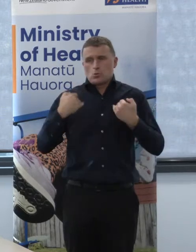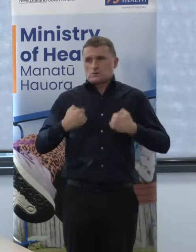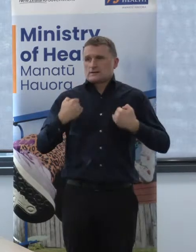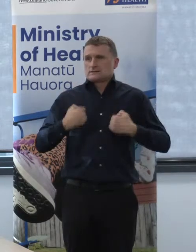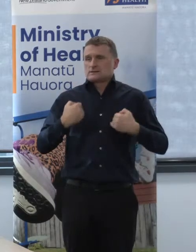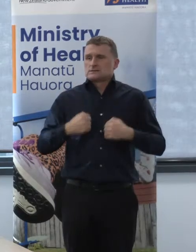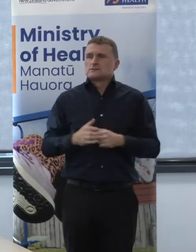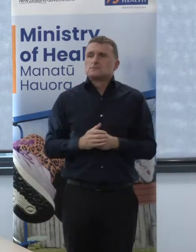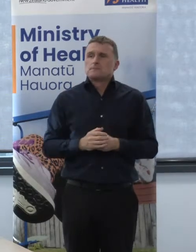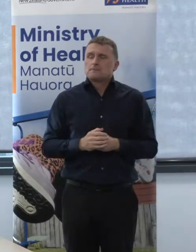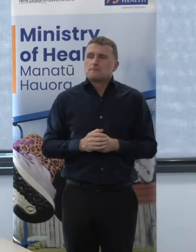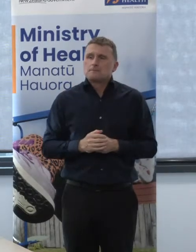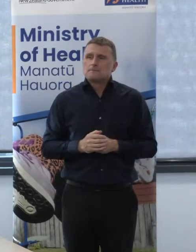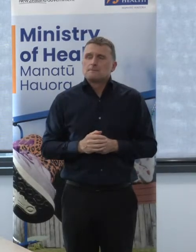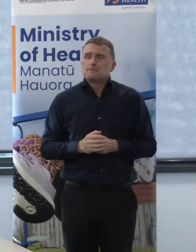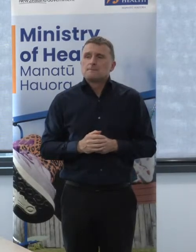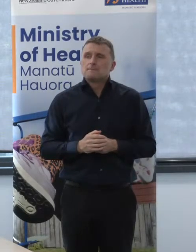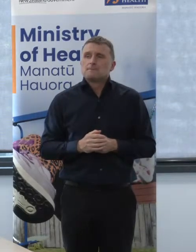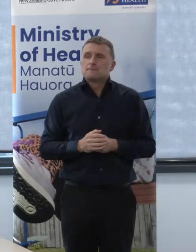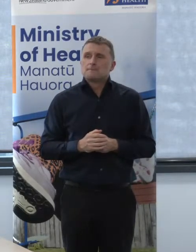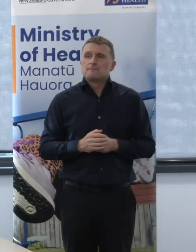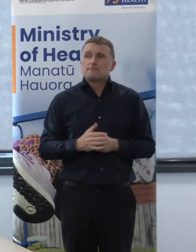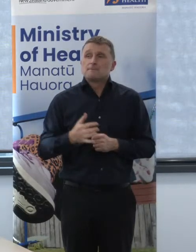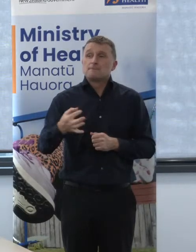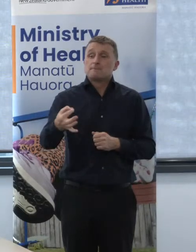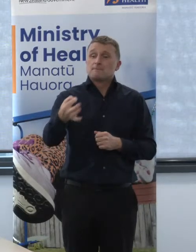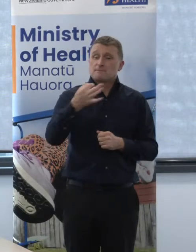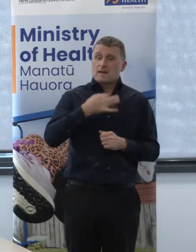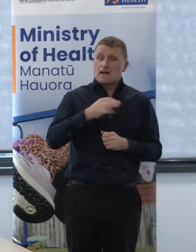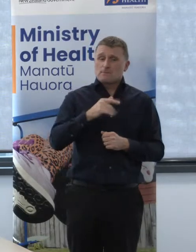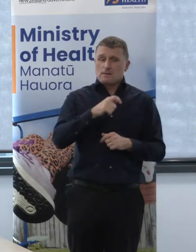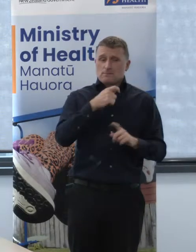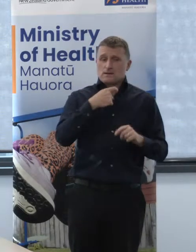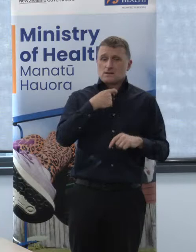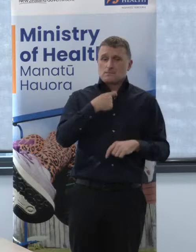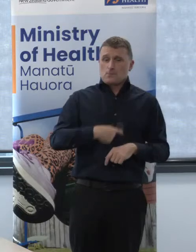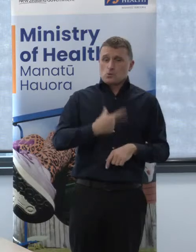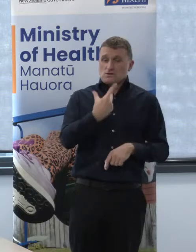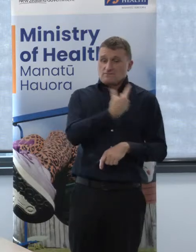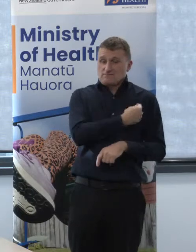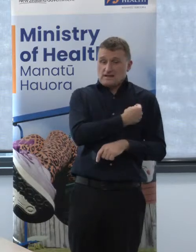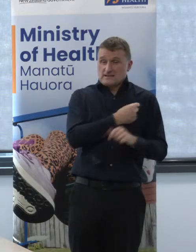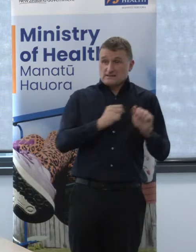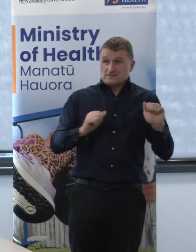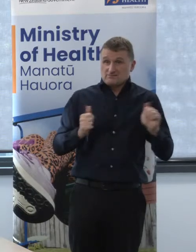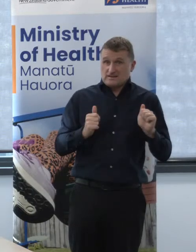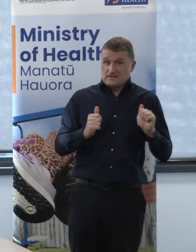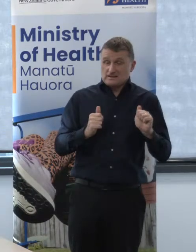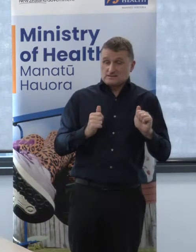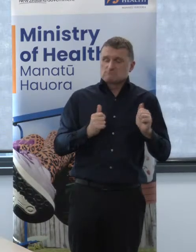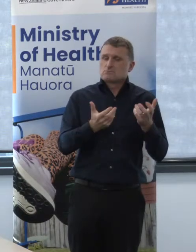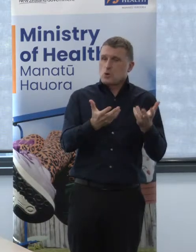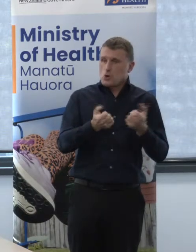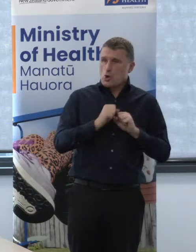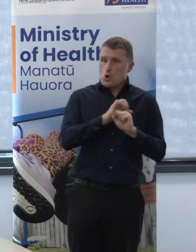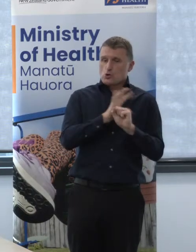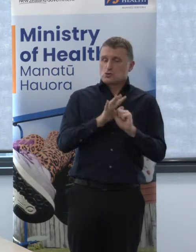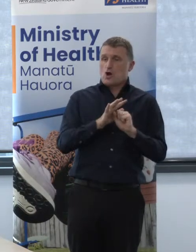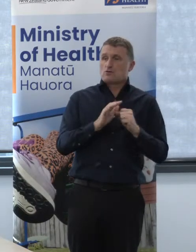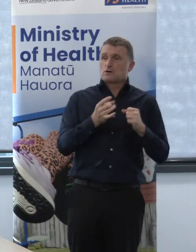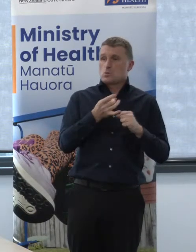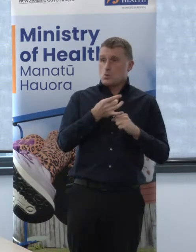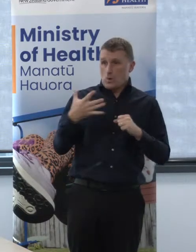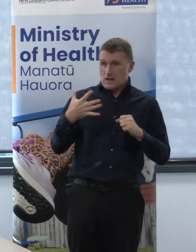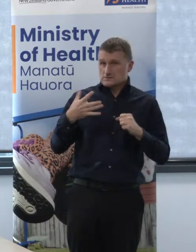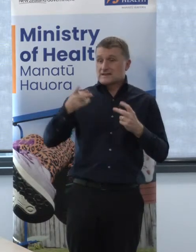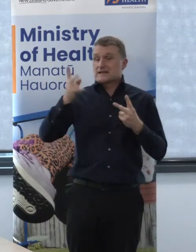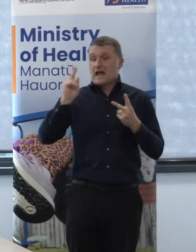mild illness.